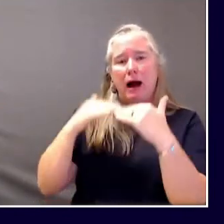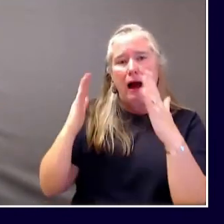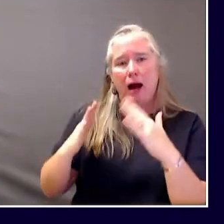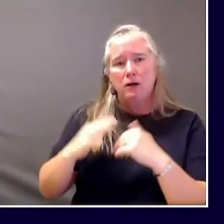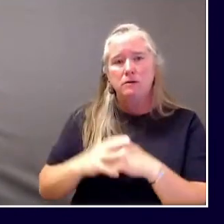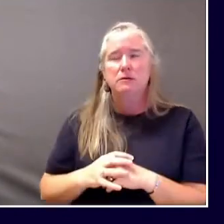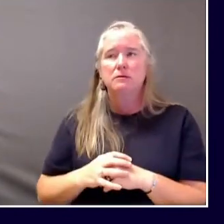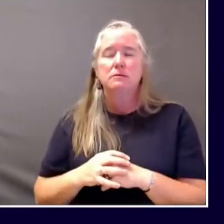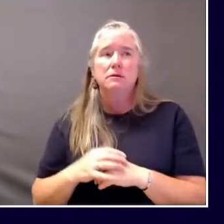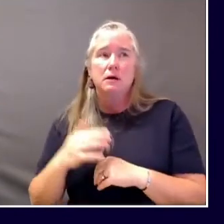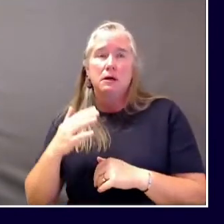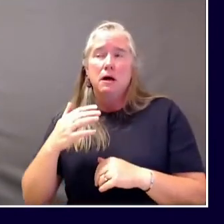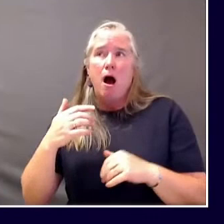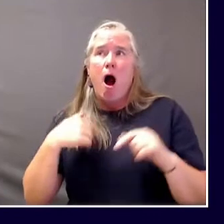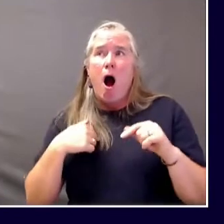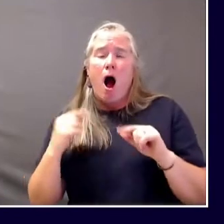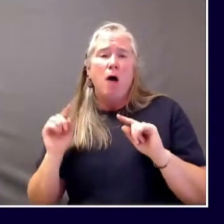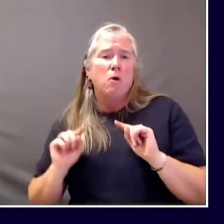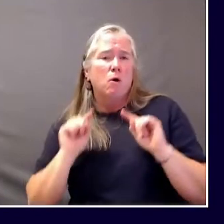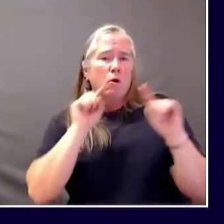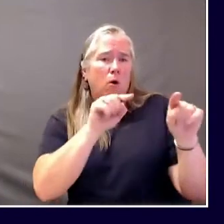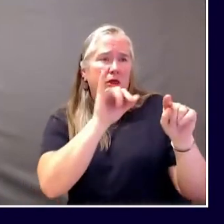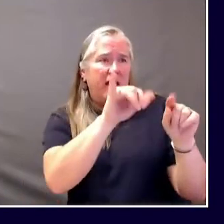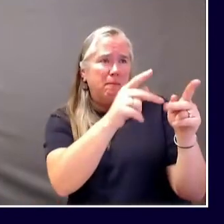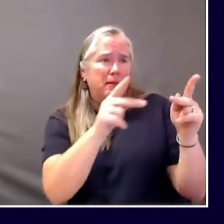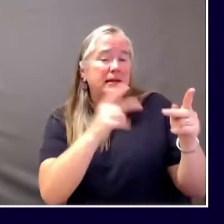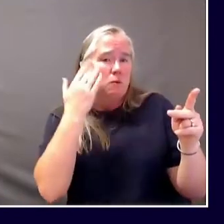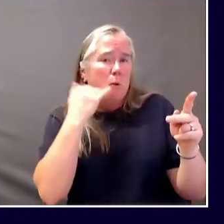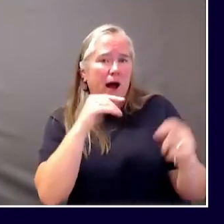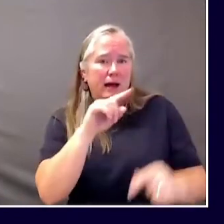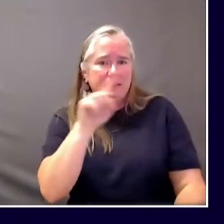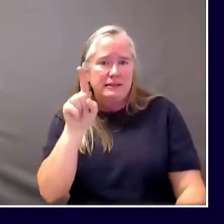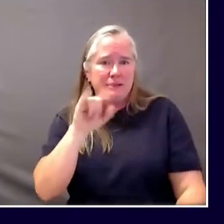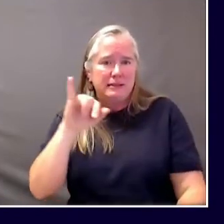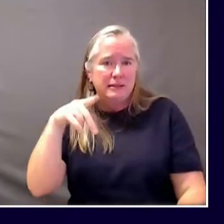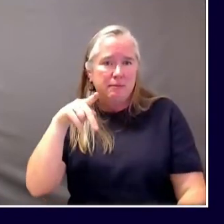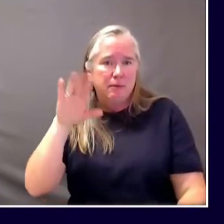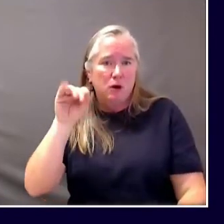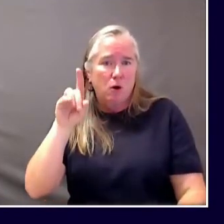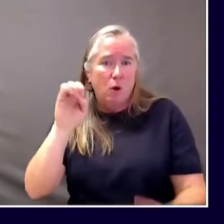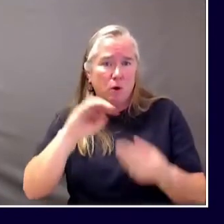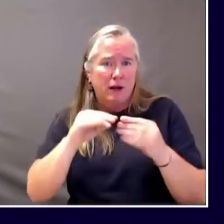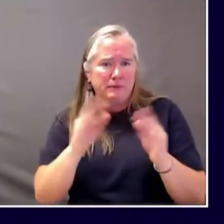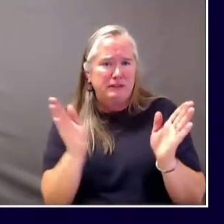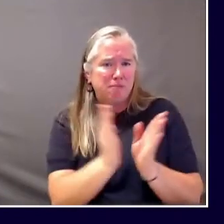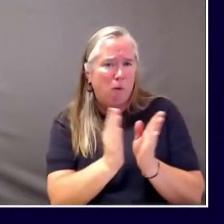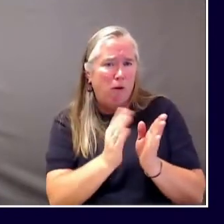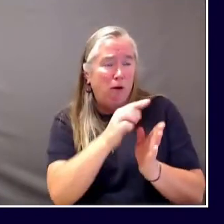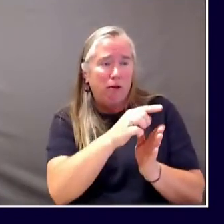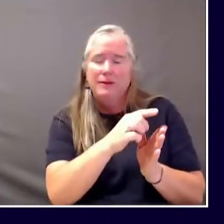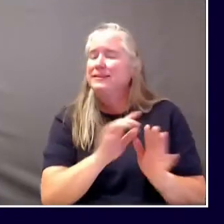on zip code data that are on the